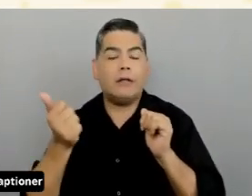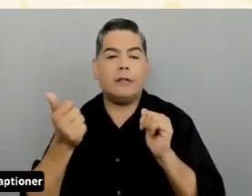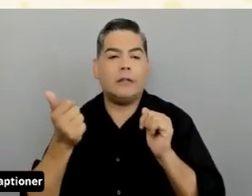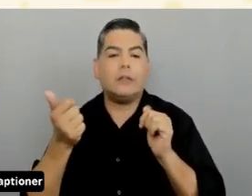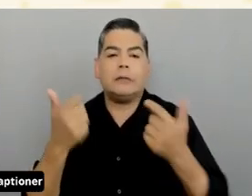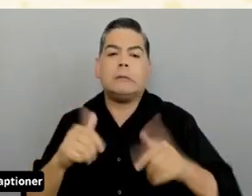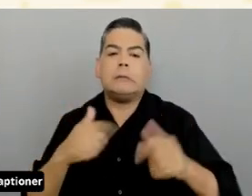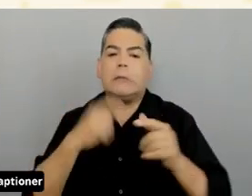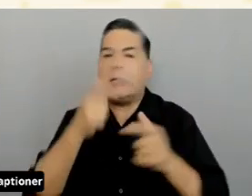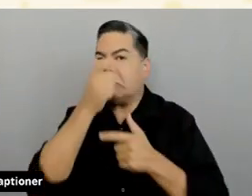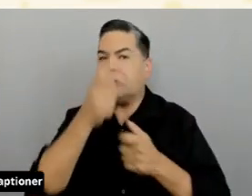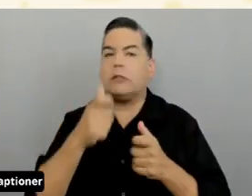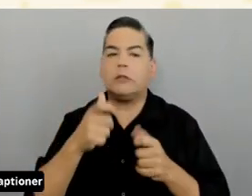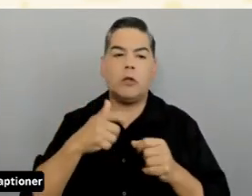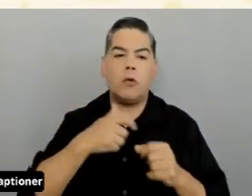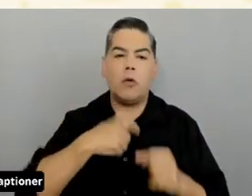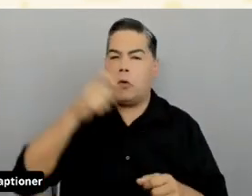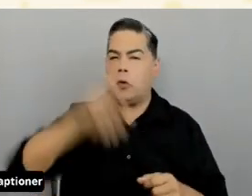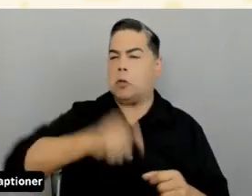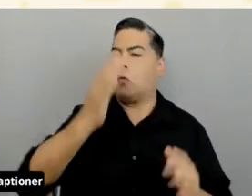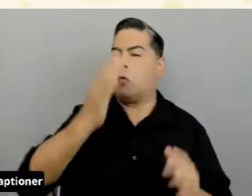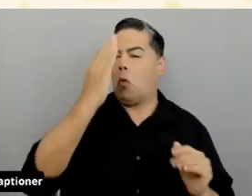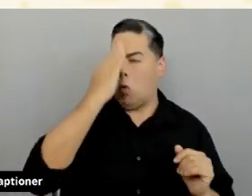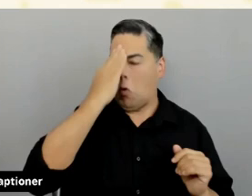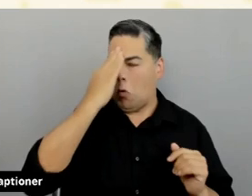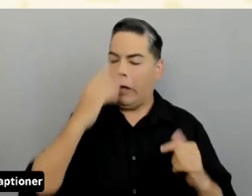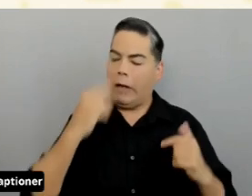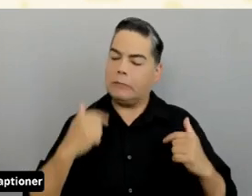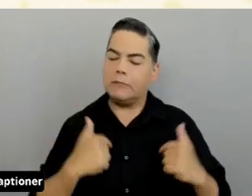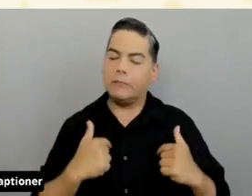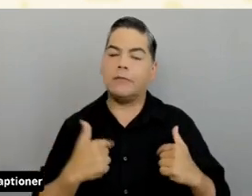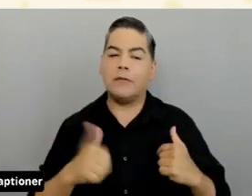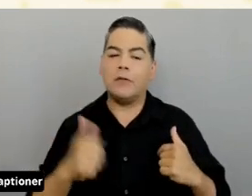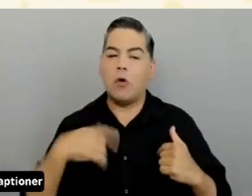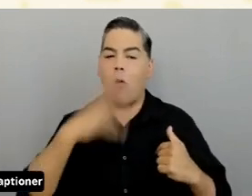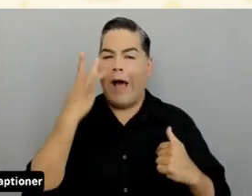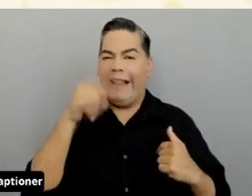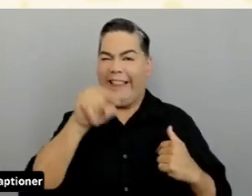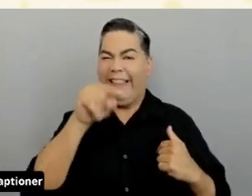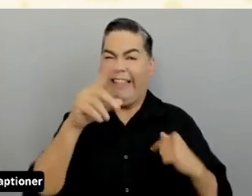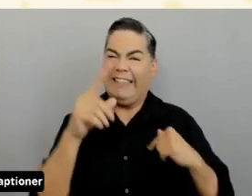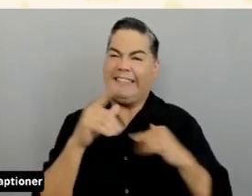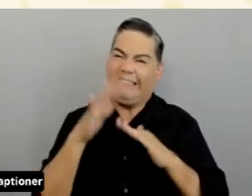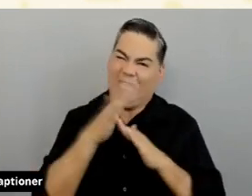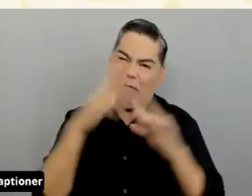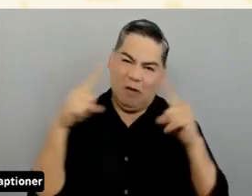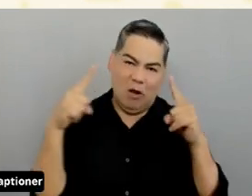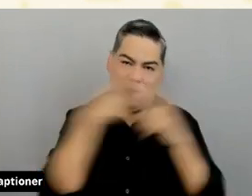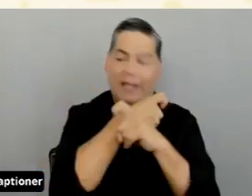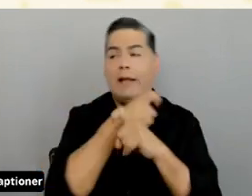because it is one of the most complicated and most common defects